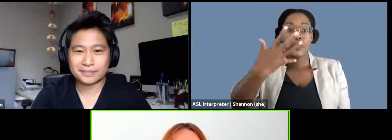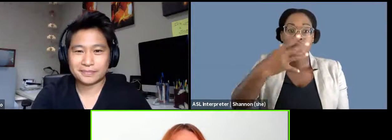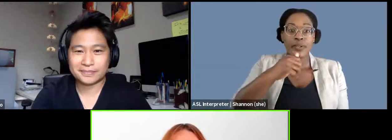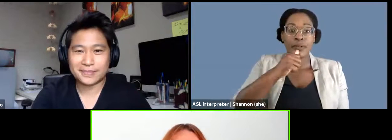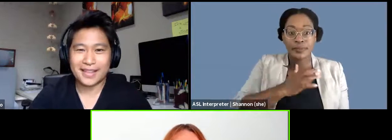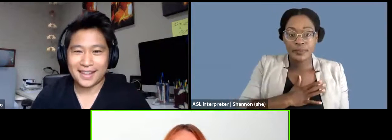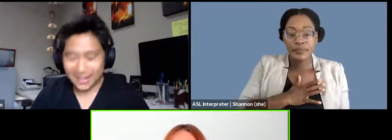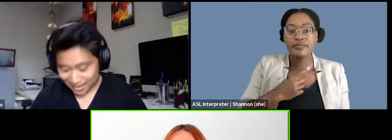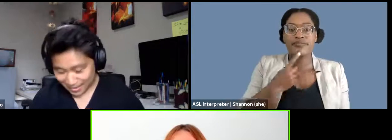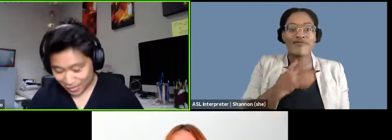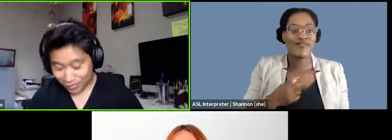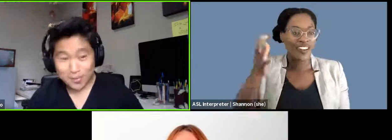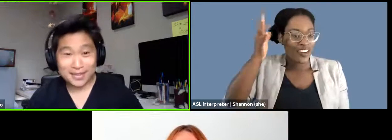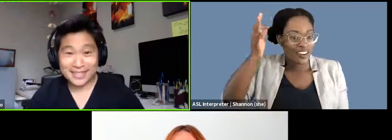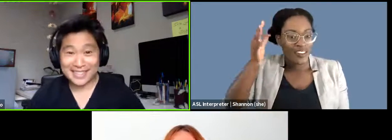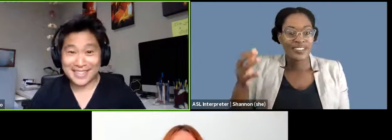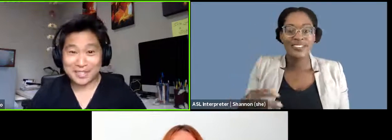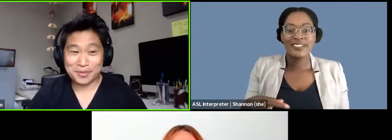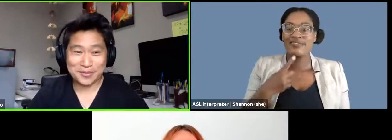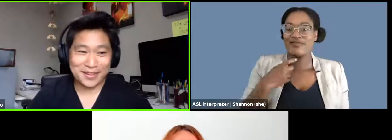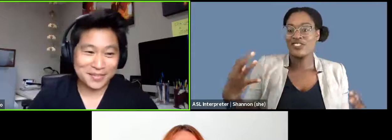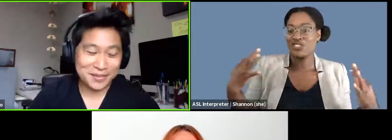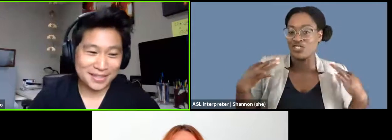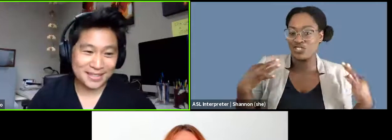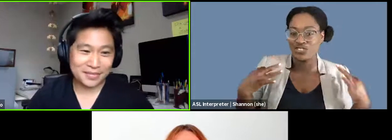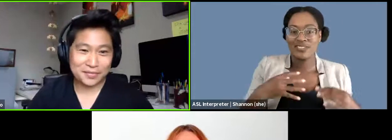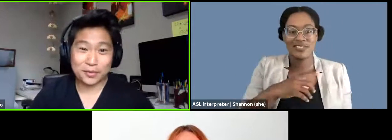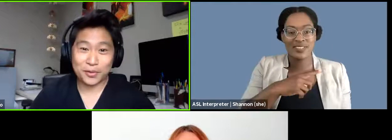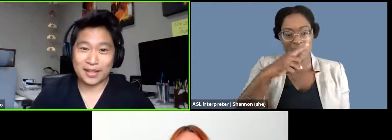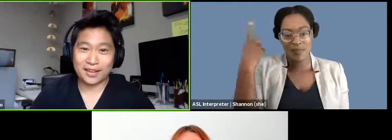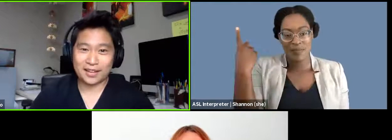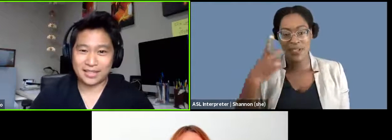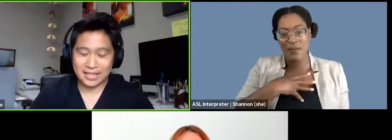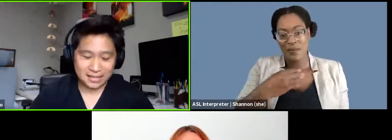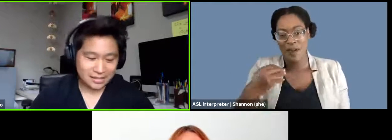TDo: Thank you for making this accessible for everyone and giving great thought into this.